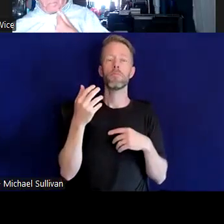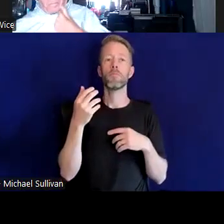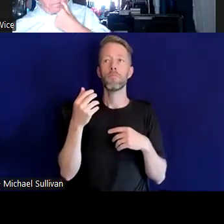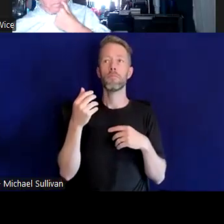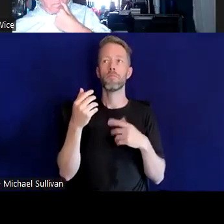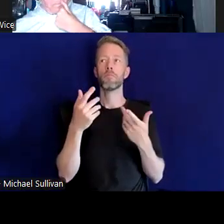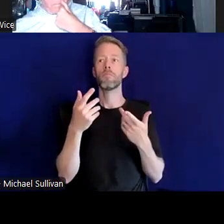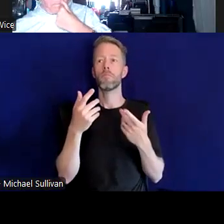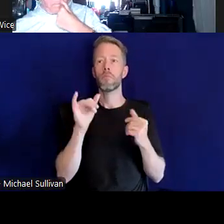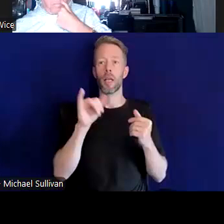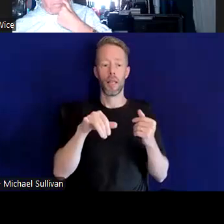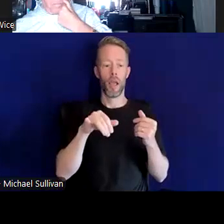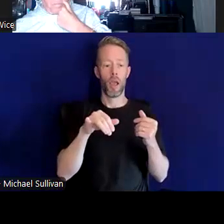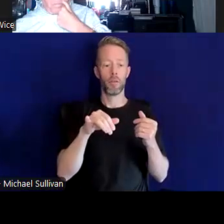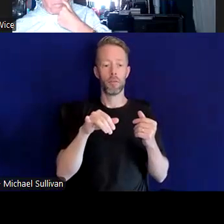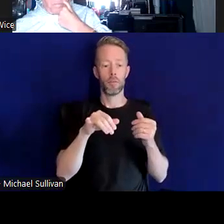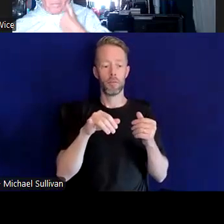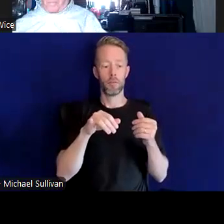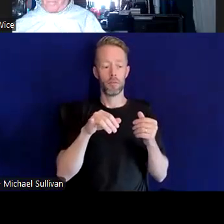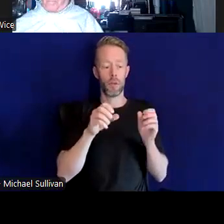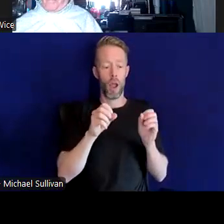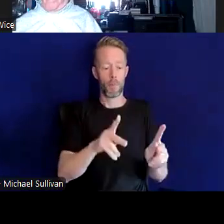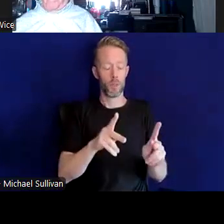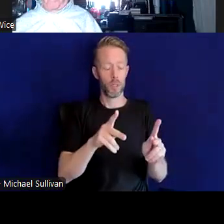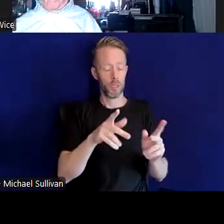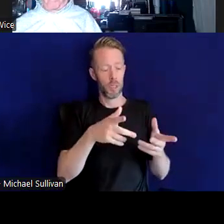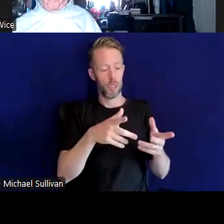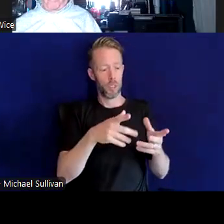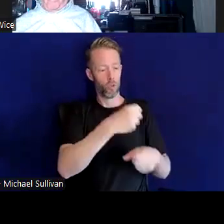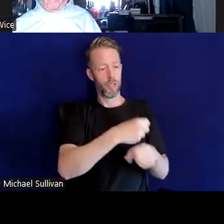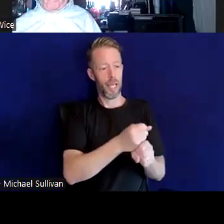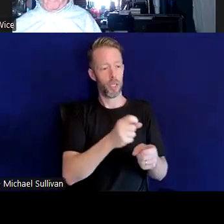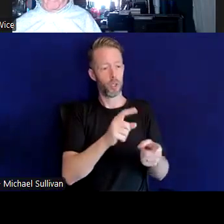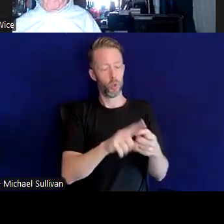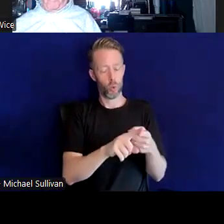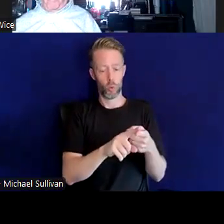where you're building it to be, to draw an people's